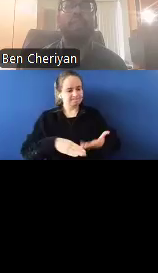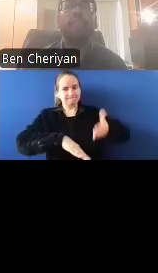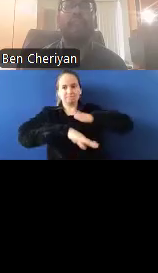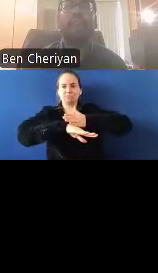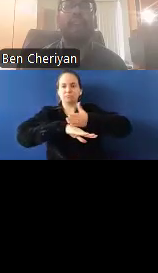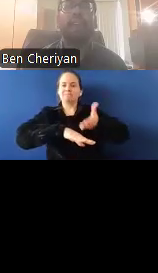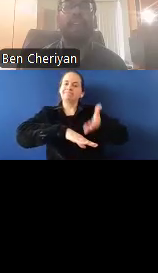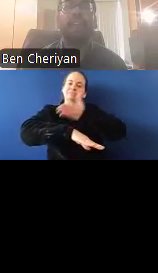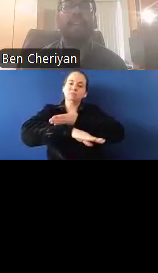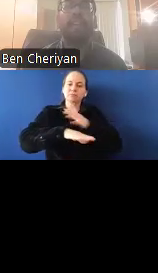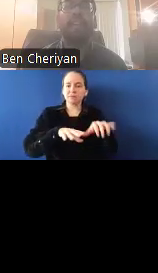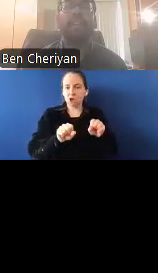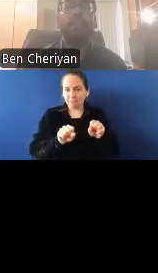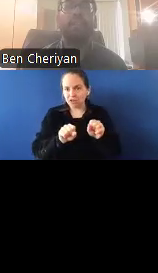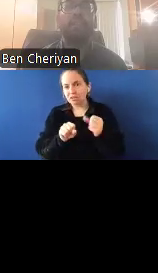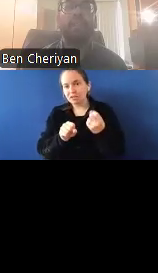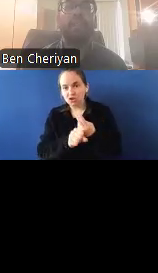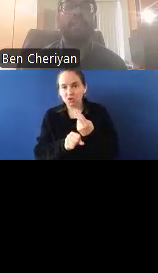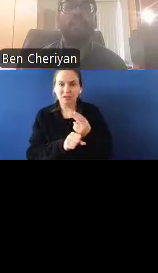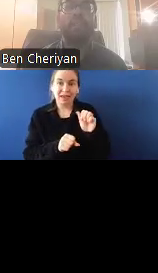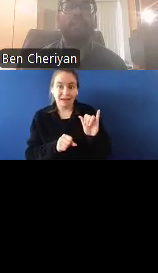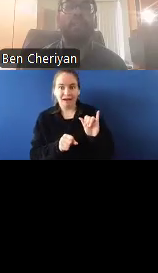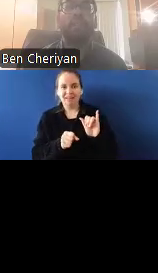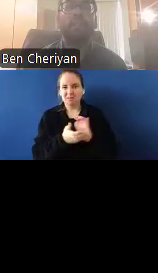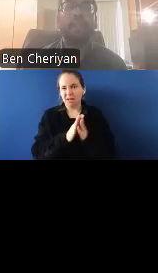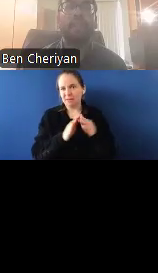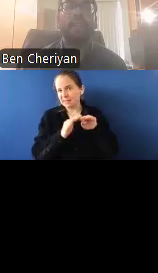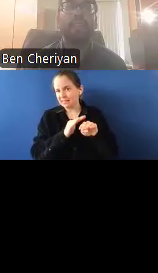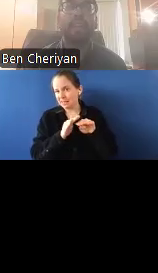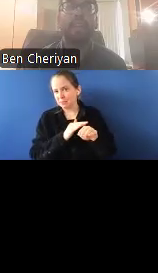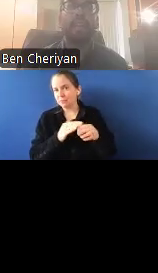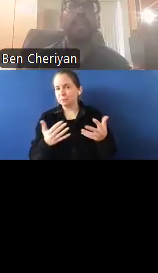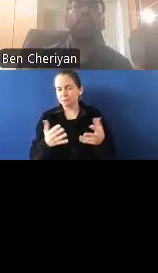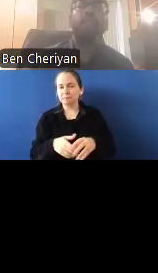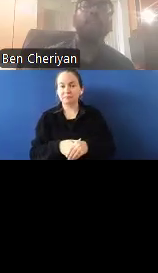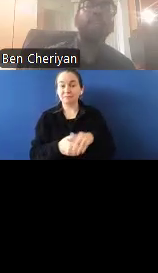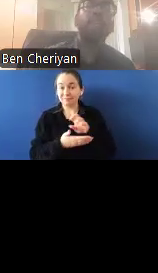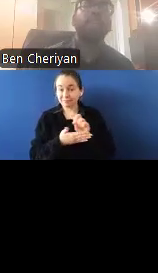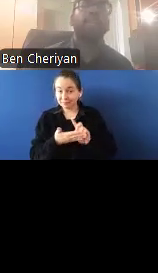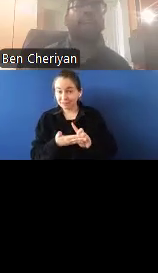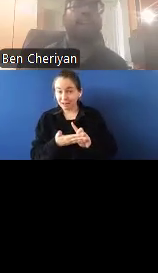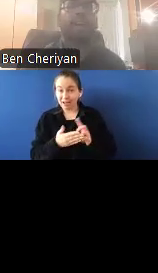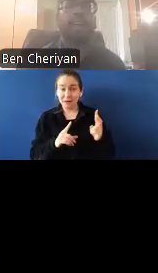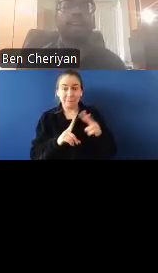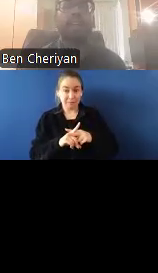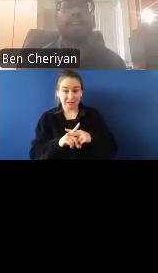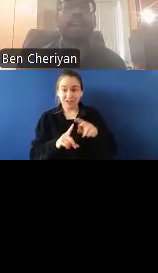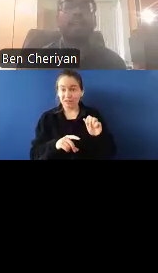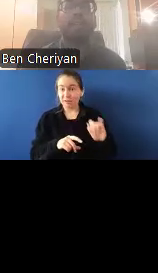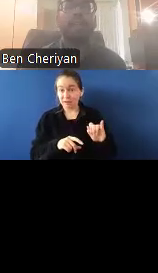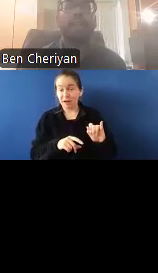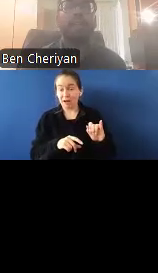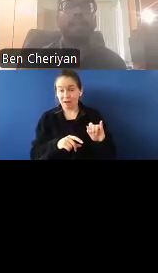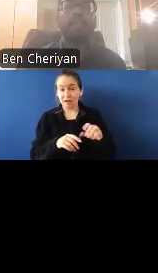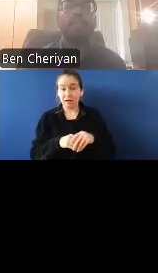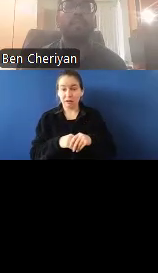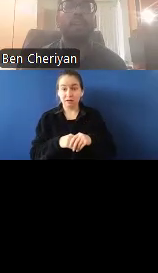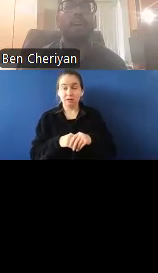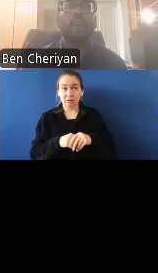of AI that's accessible. So we feel the design and implementation and AI that is accessible for